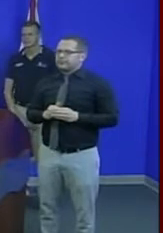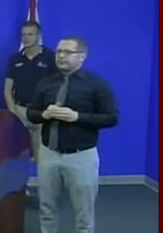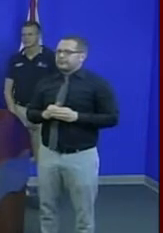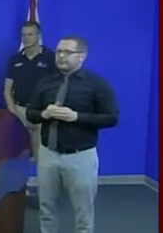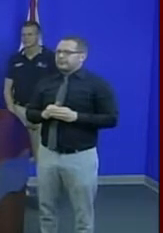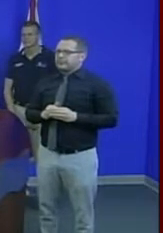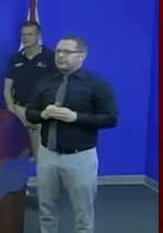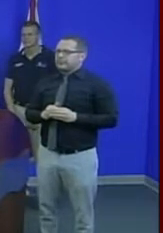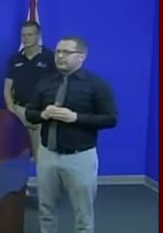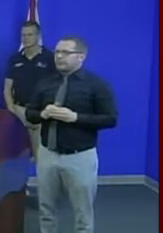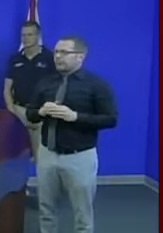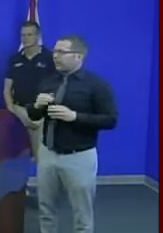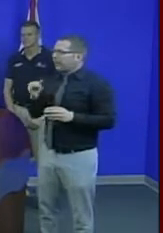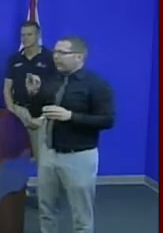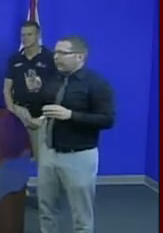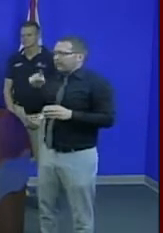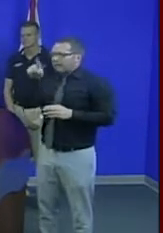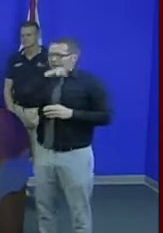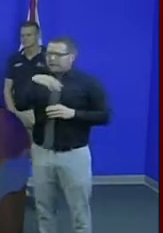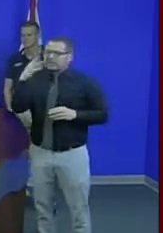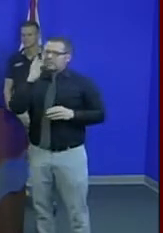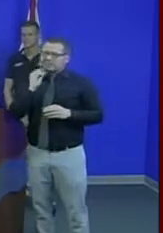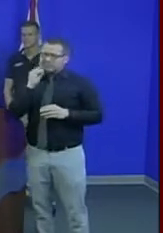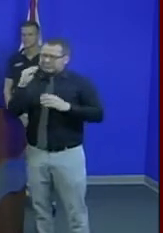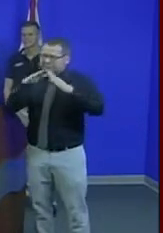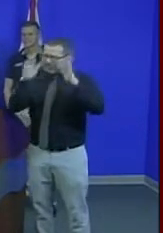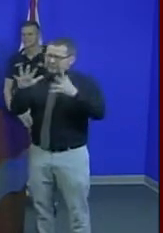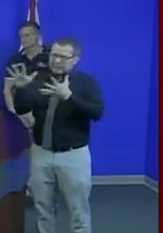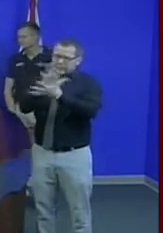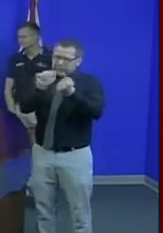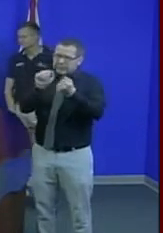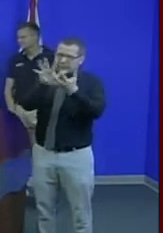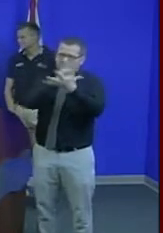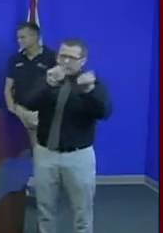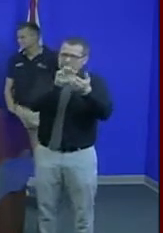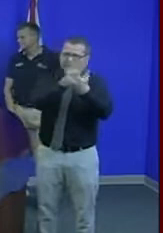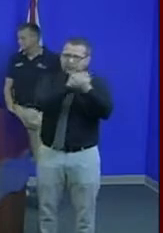TO ENCOURAGE OUR PUBLIC AND OUR RESIDENTS IF YOU HAVE DAMAGE THROUGHOUT THE DAY, BROWARD